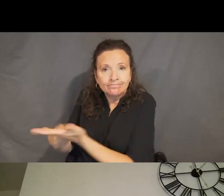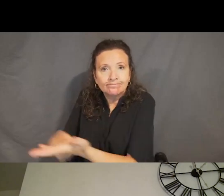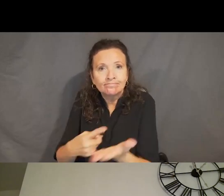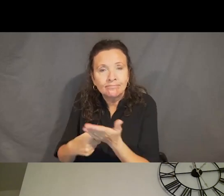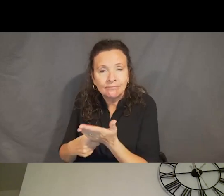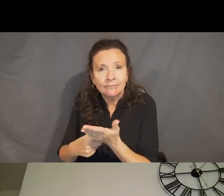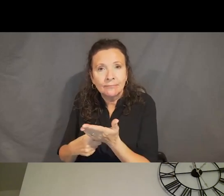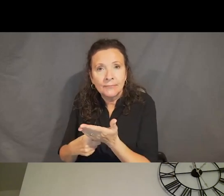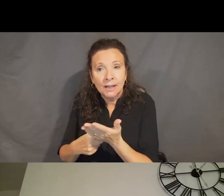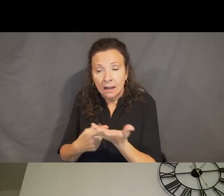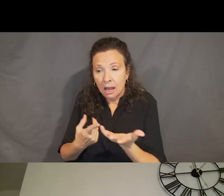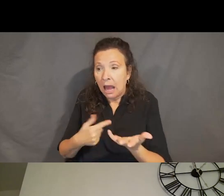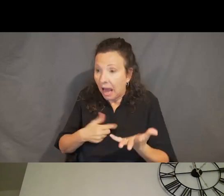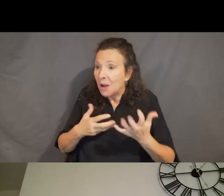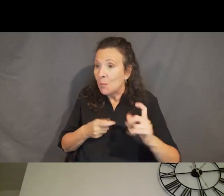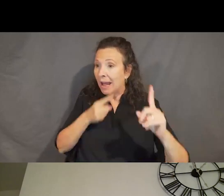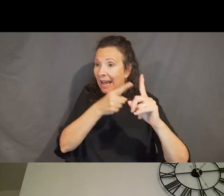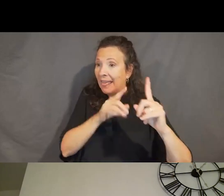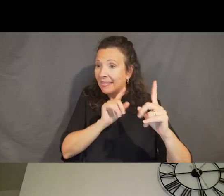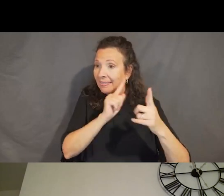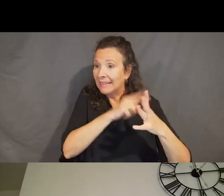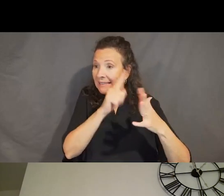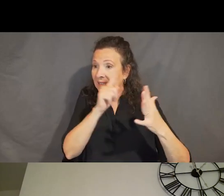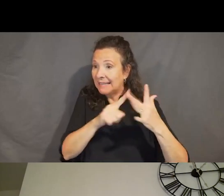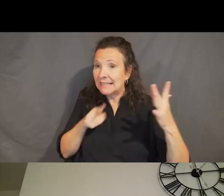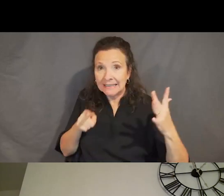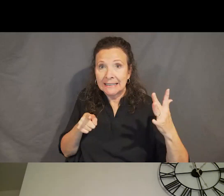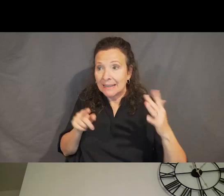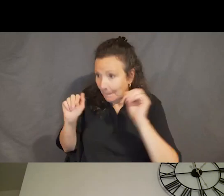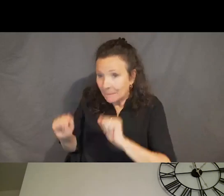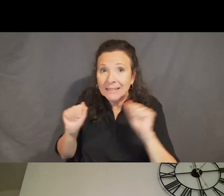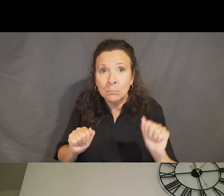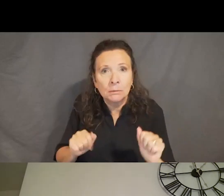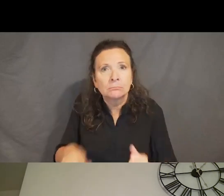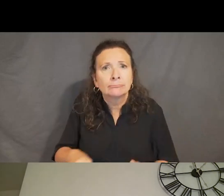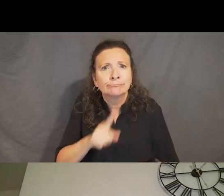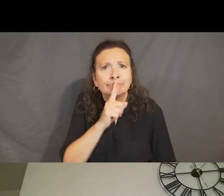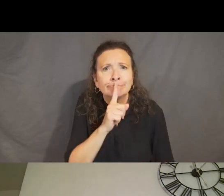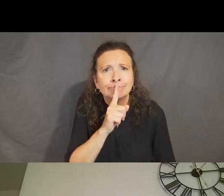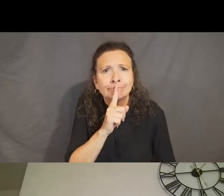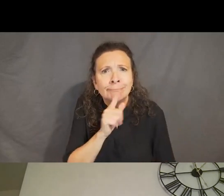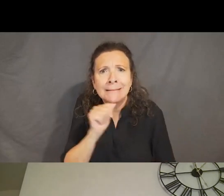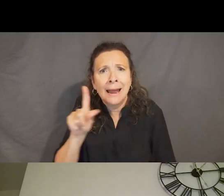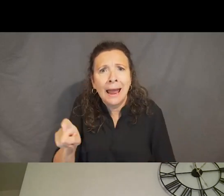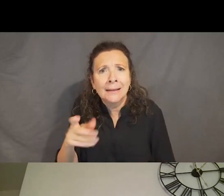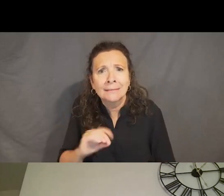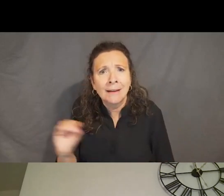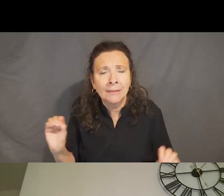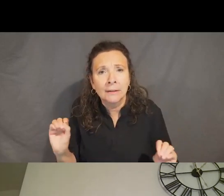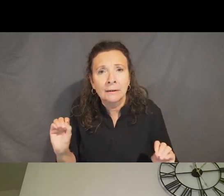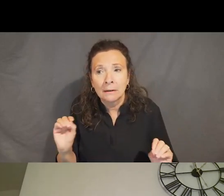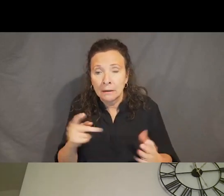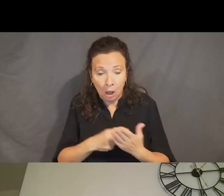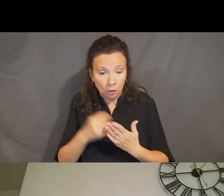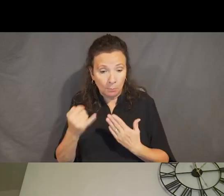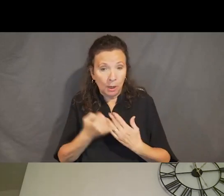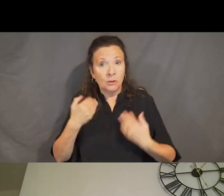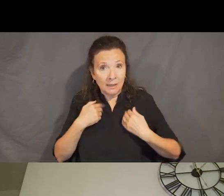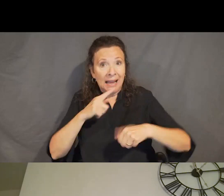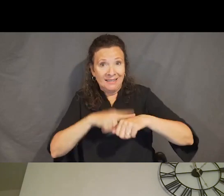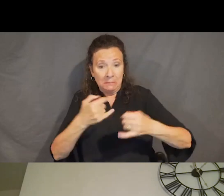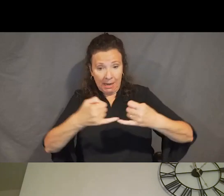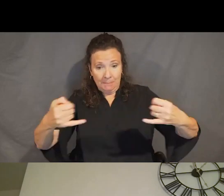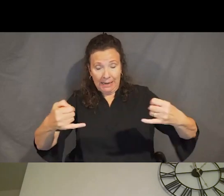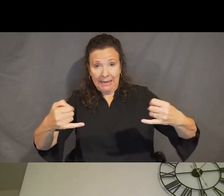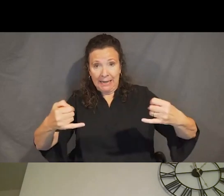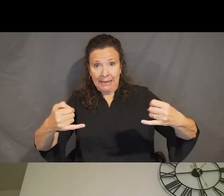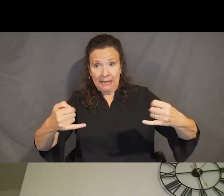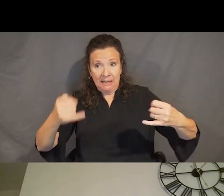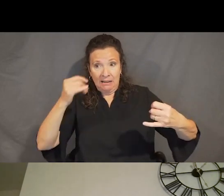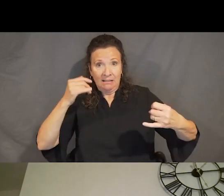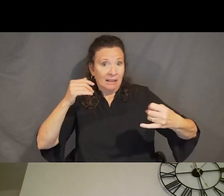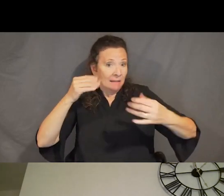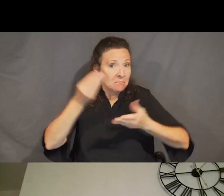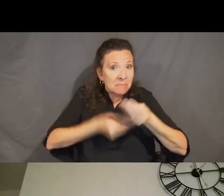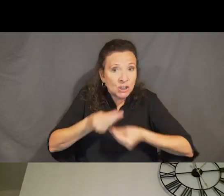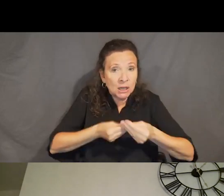is even possible or realistic within the project timeline, or within the budget. And I have seen